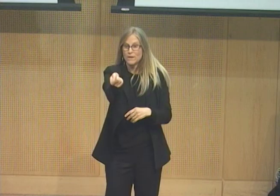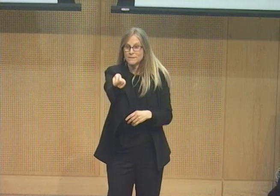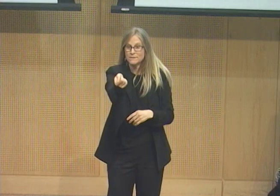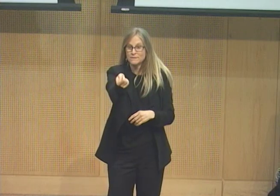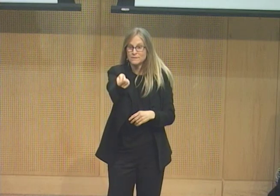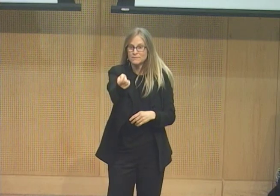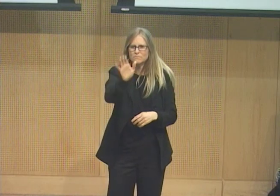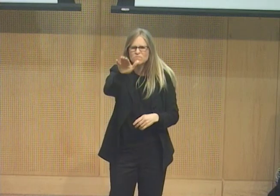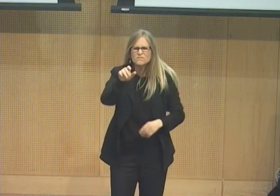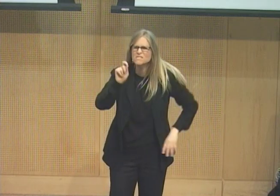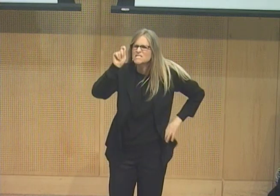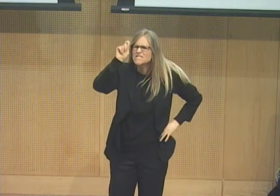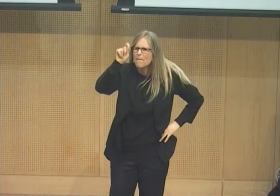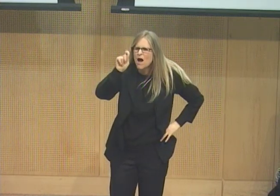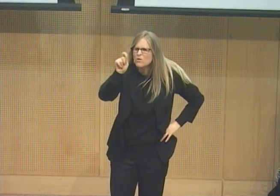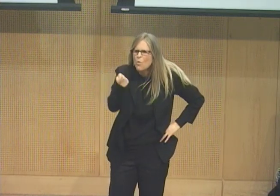Then there's the use of a semicolon.